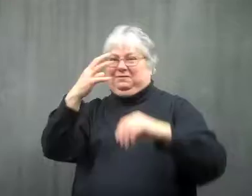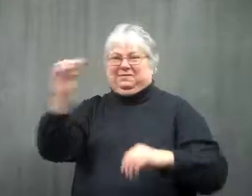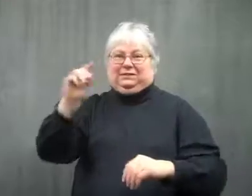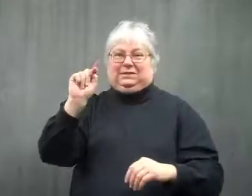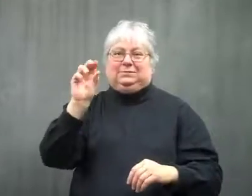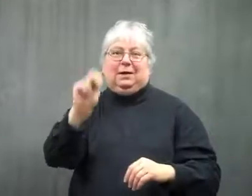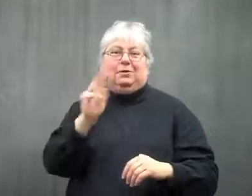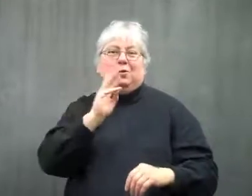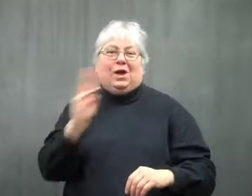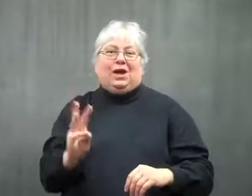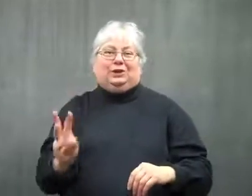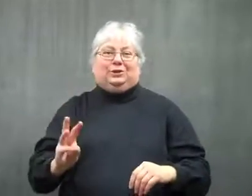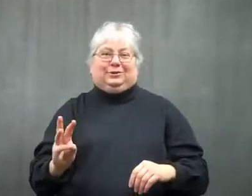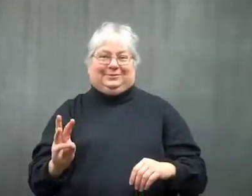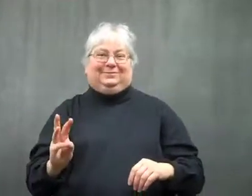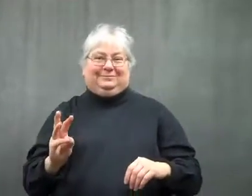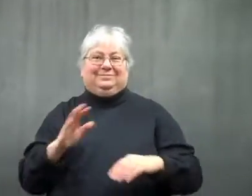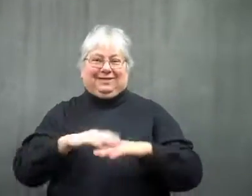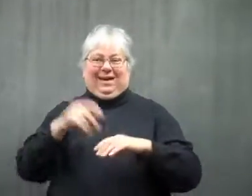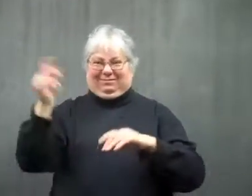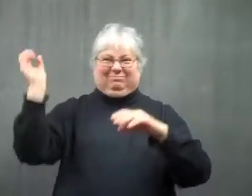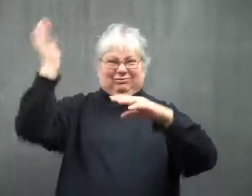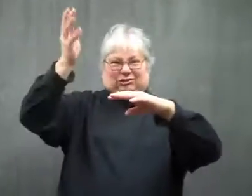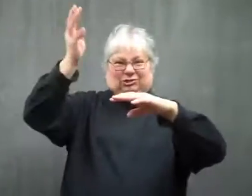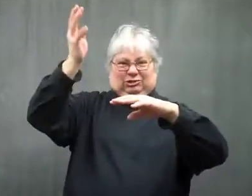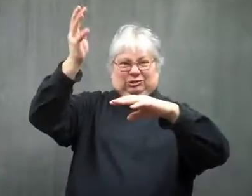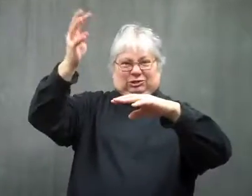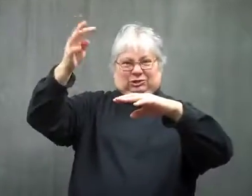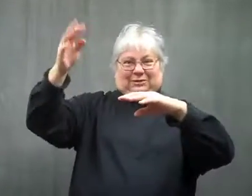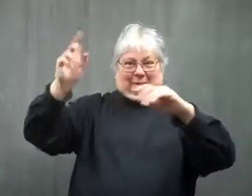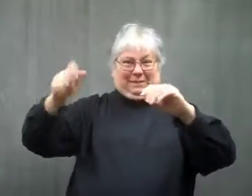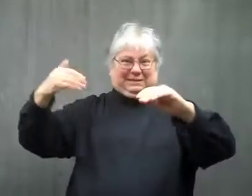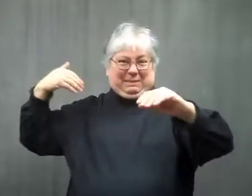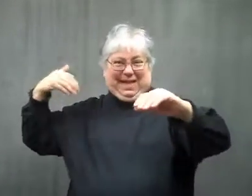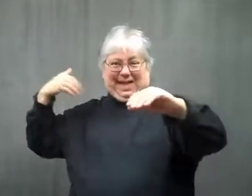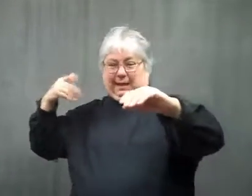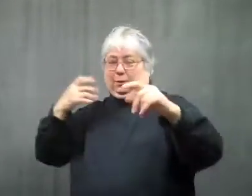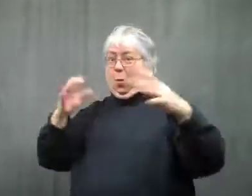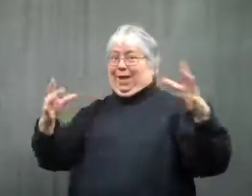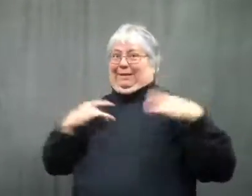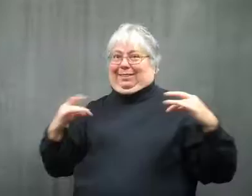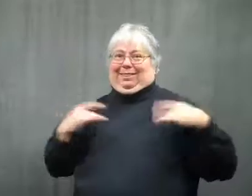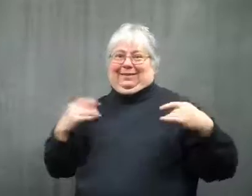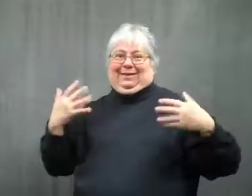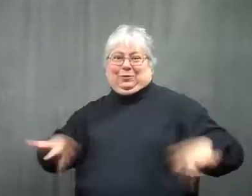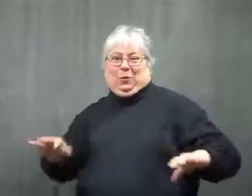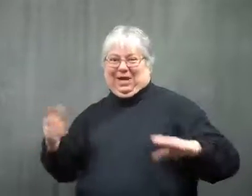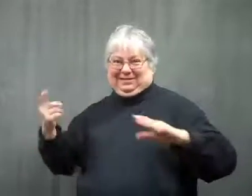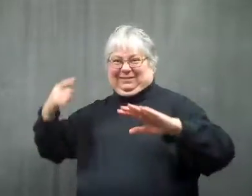50 tons of water were sprayed into it from a distance to avoid exposure.